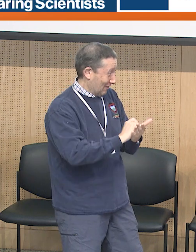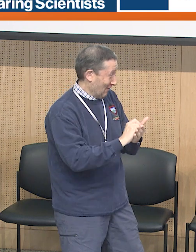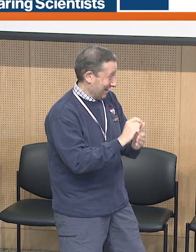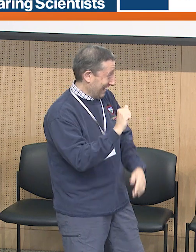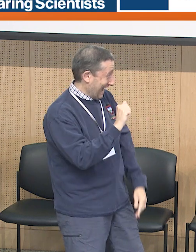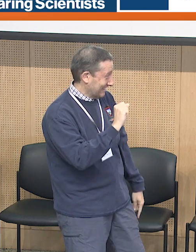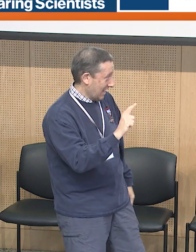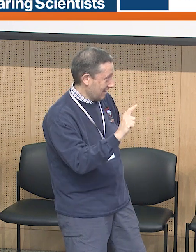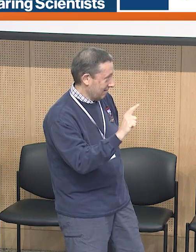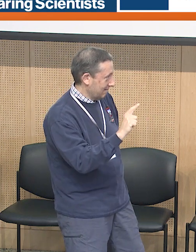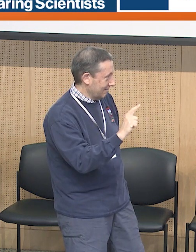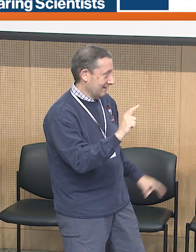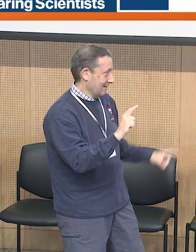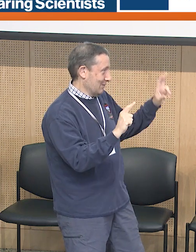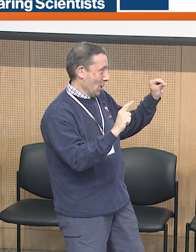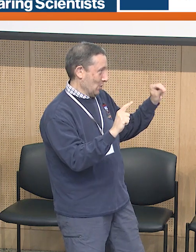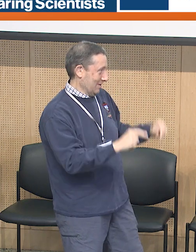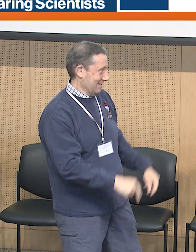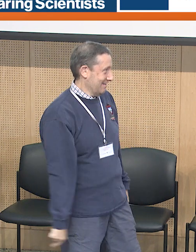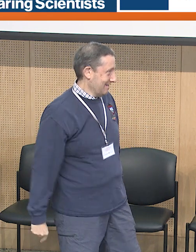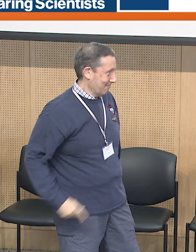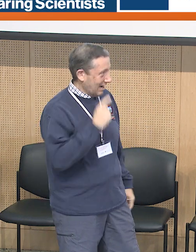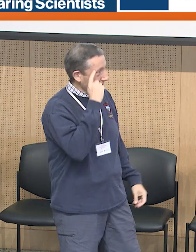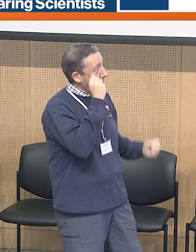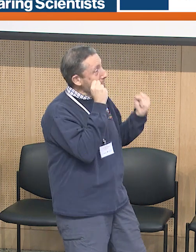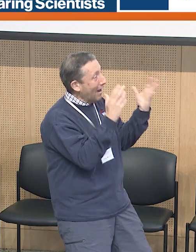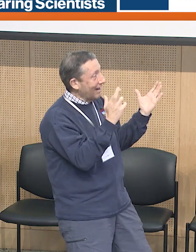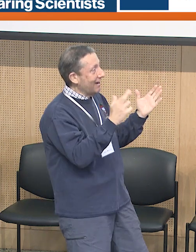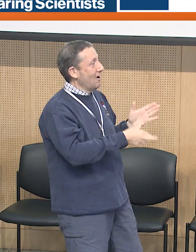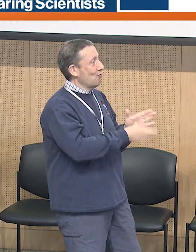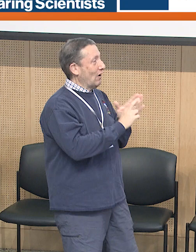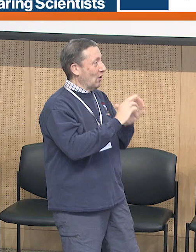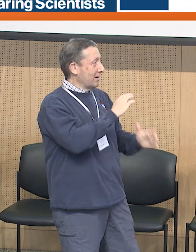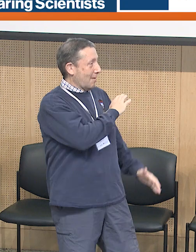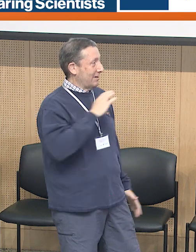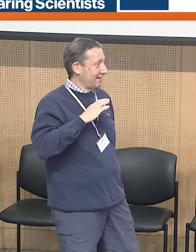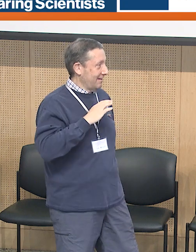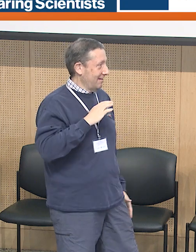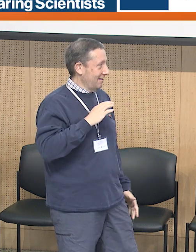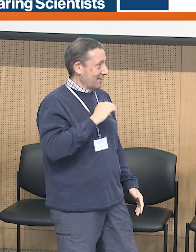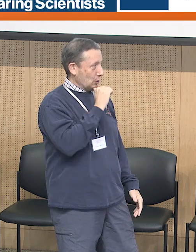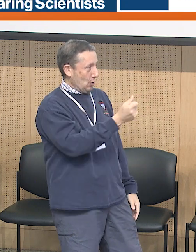and that's not going to be in American Sign Language. So, there are many review committee members